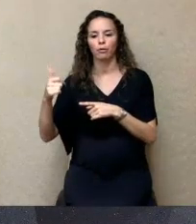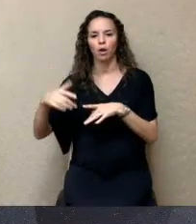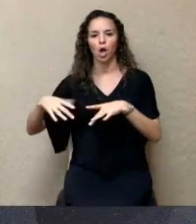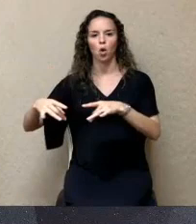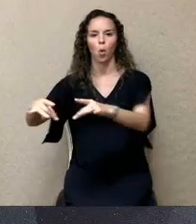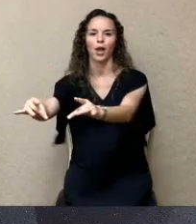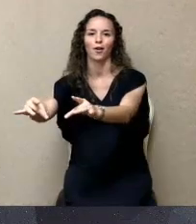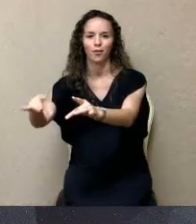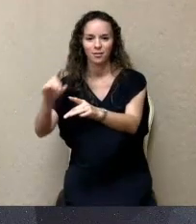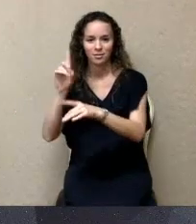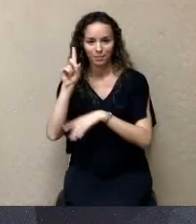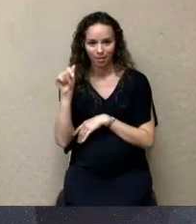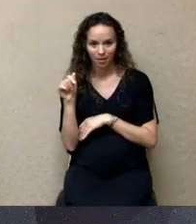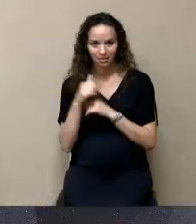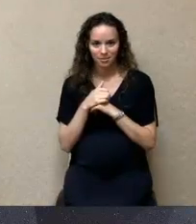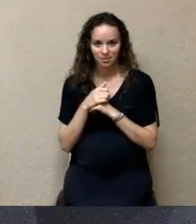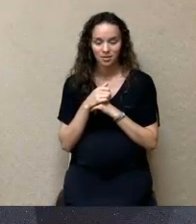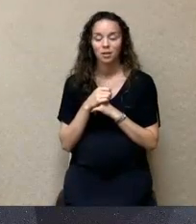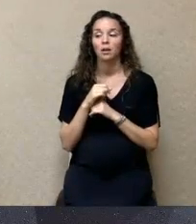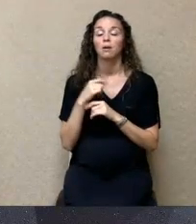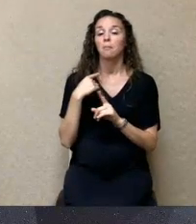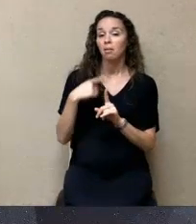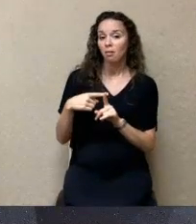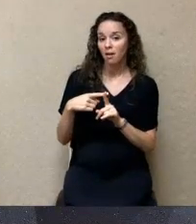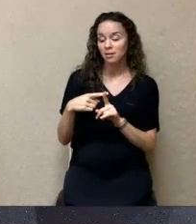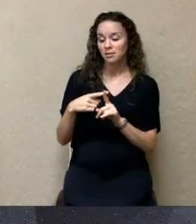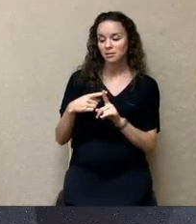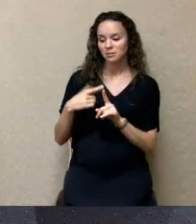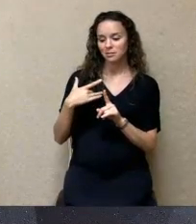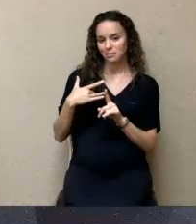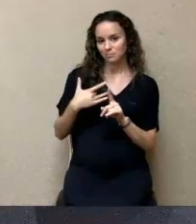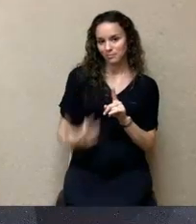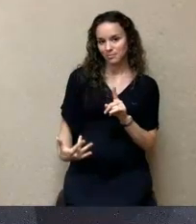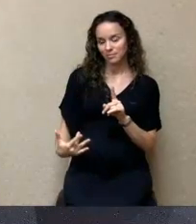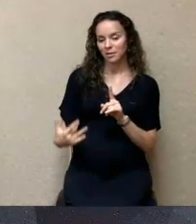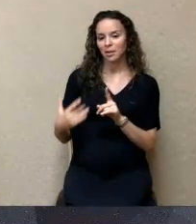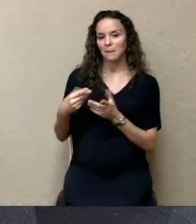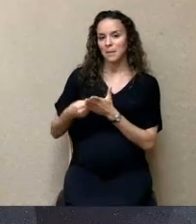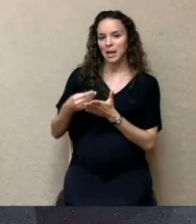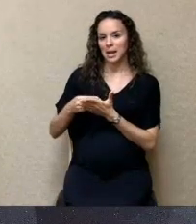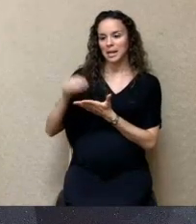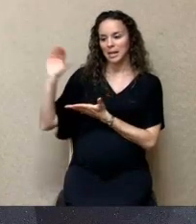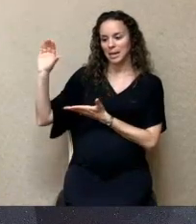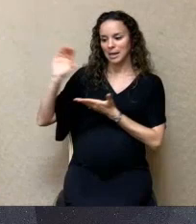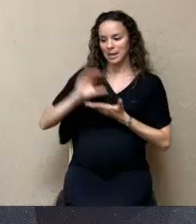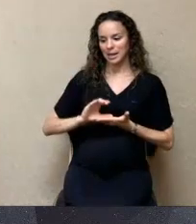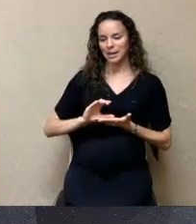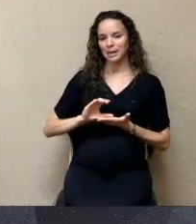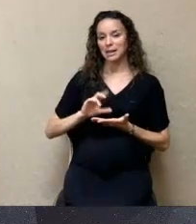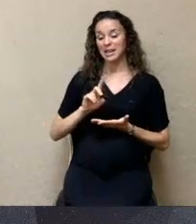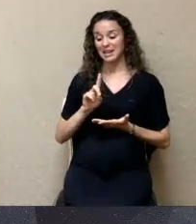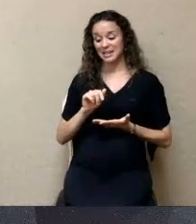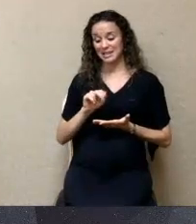The other thing I'll say, too, is that historically with the funding being different in Dane County for physical